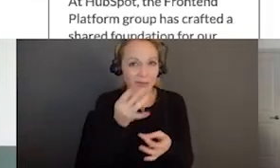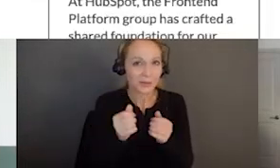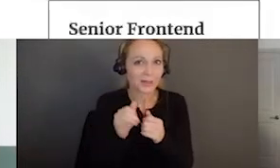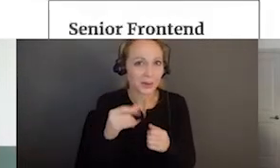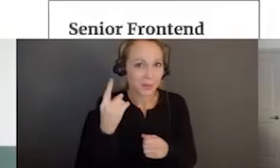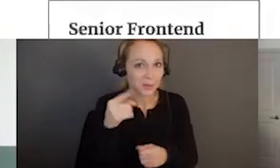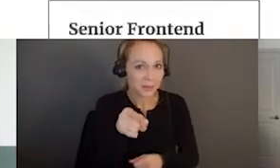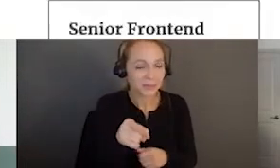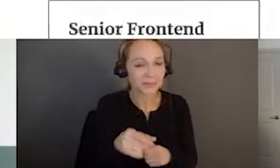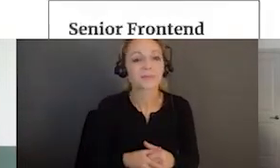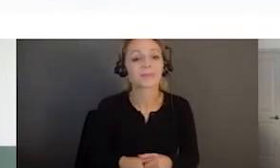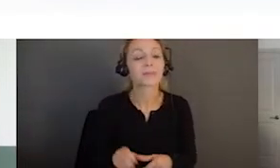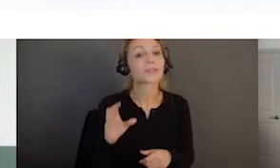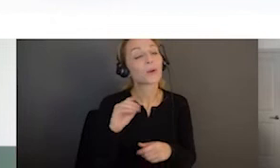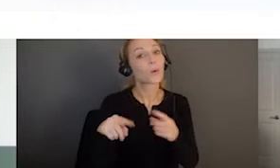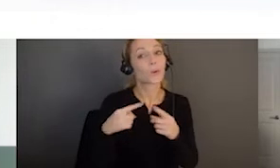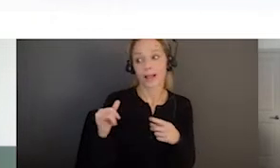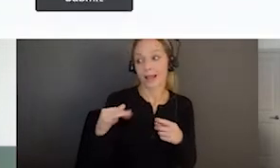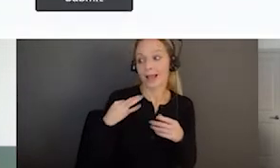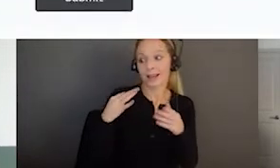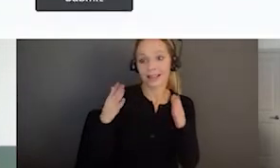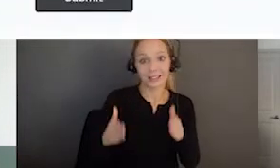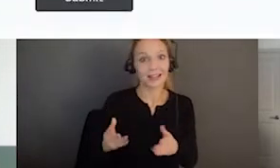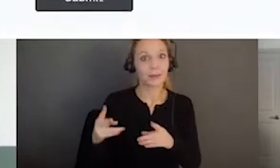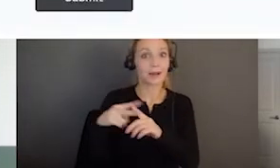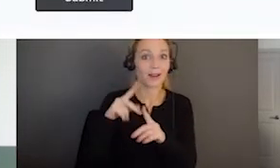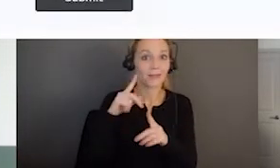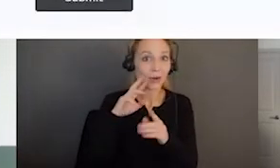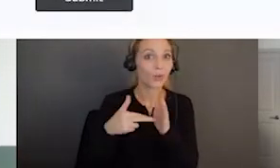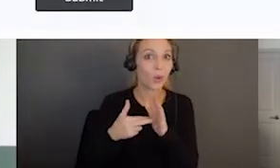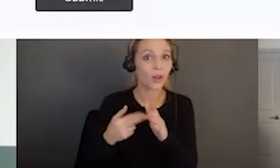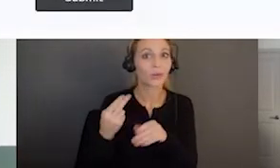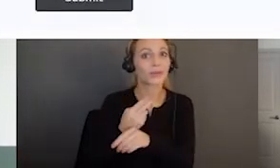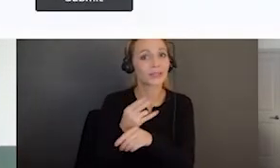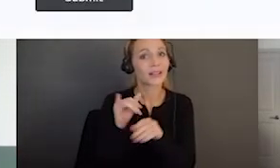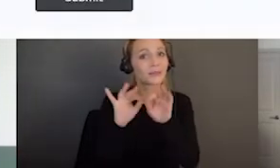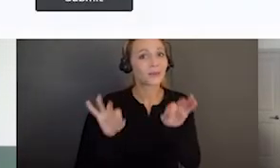SO ONCE A CANAPES FOR A ROLE USING THE FORM WHICH I'LL